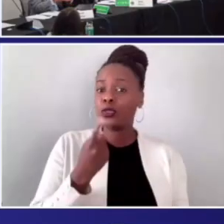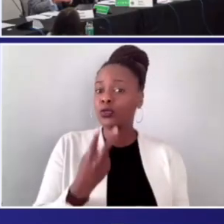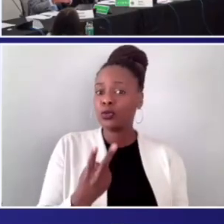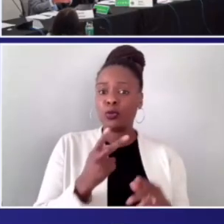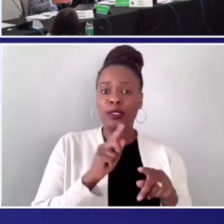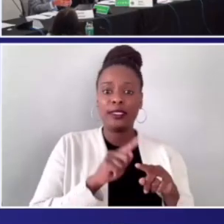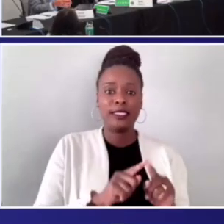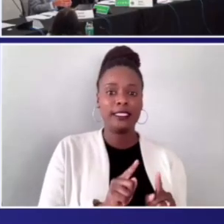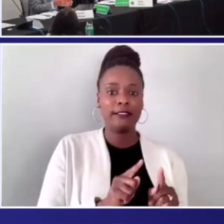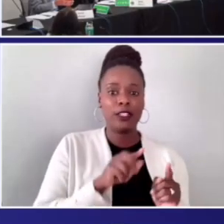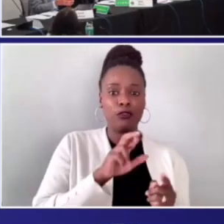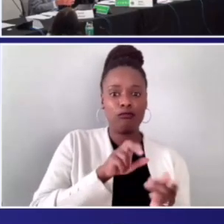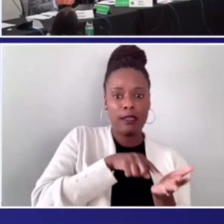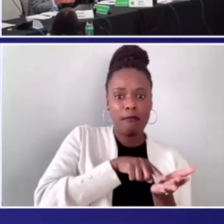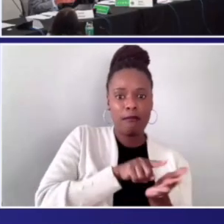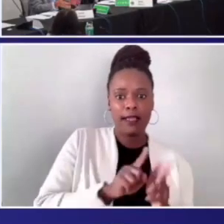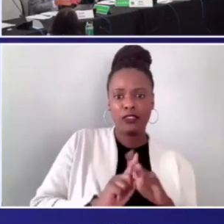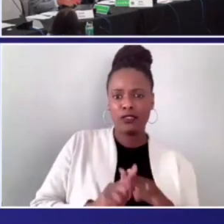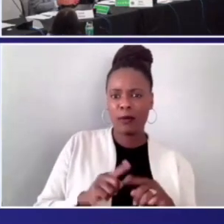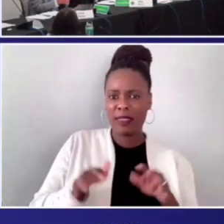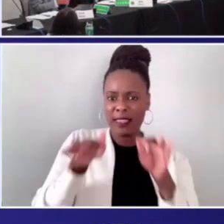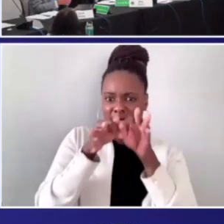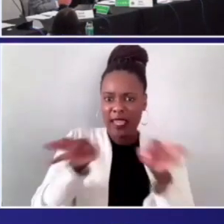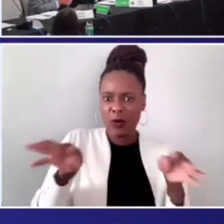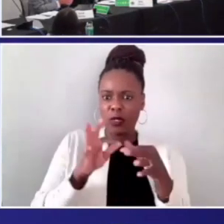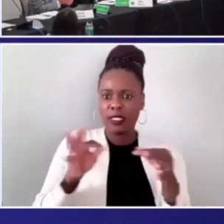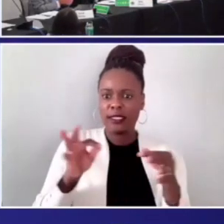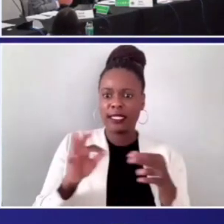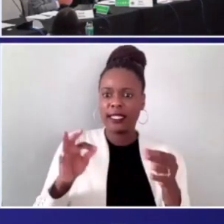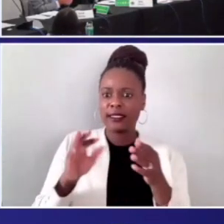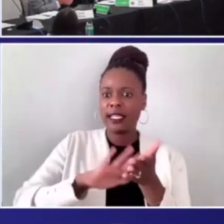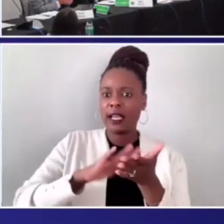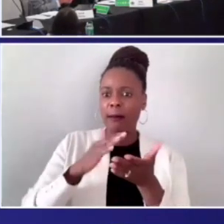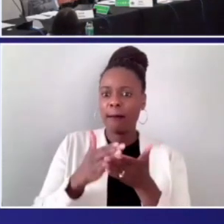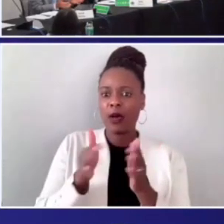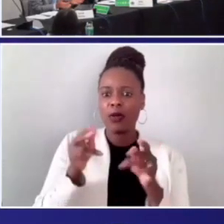but the language says the amount calculated for the Tiered is based on all of their